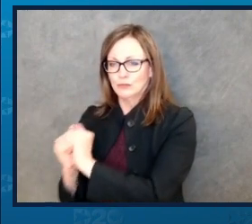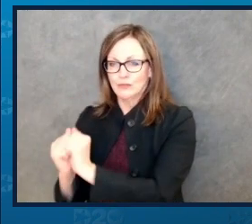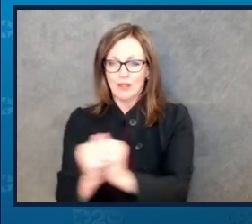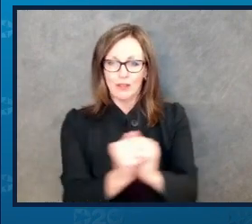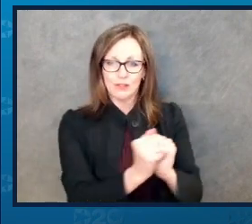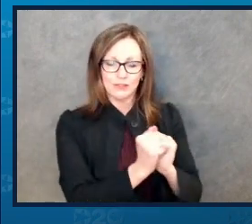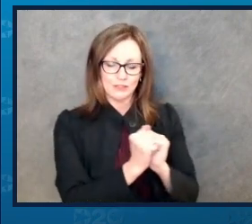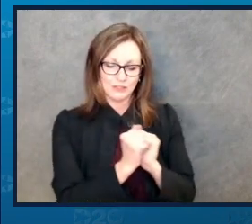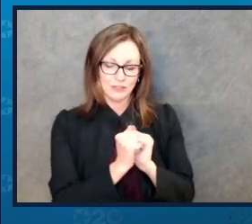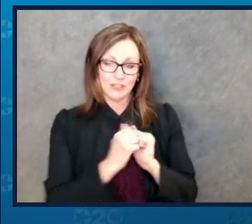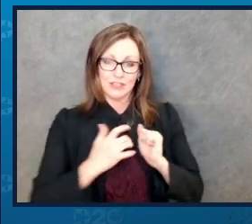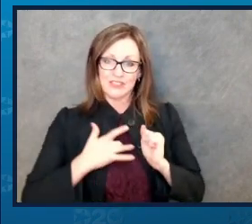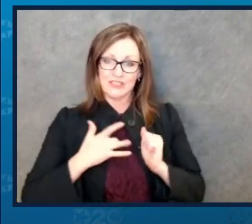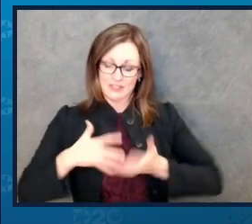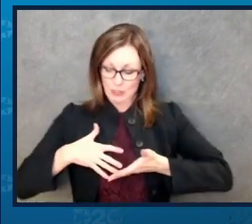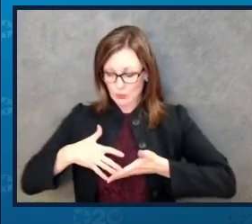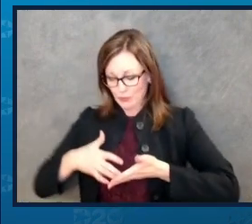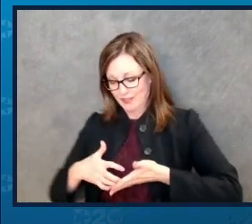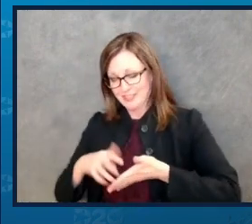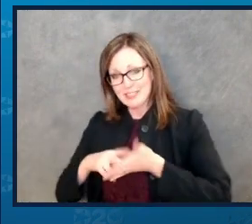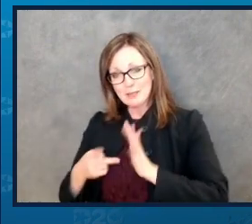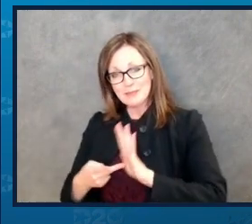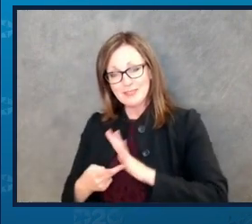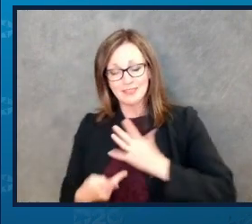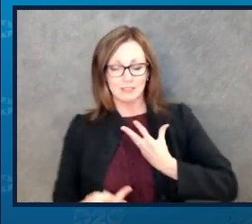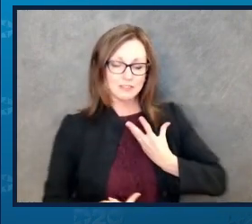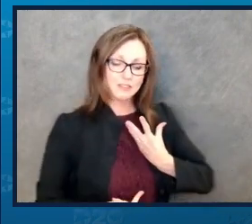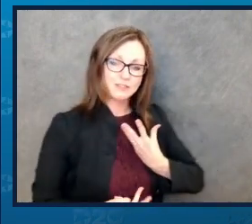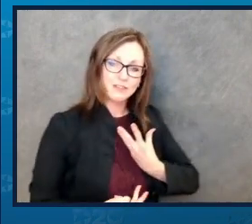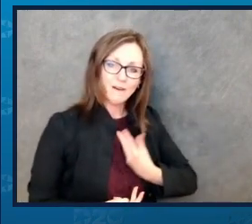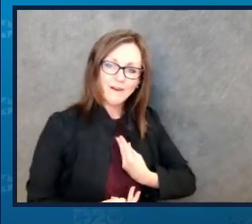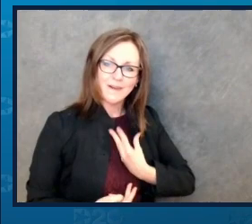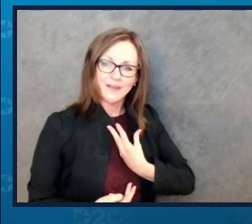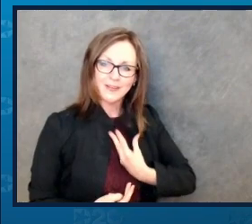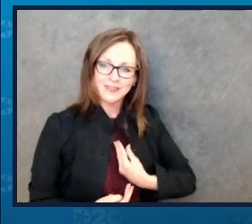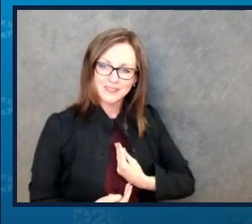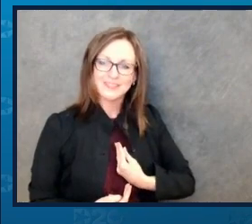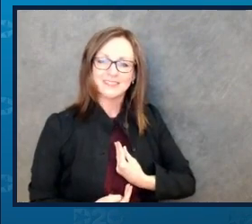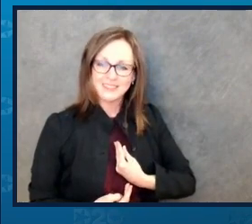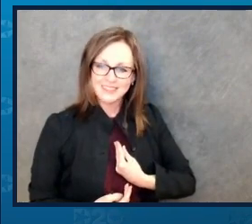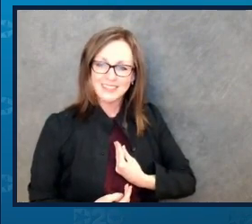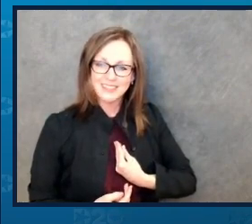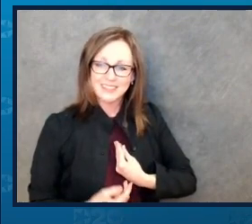HE WILL BE THERE FOR YOU, TOO.